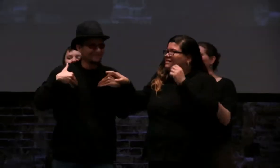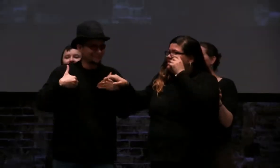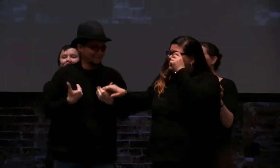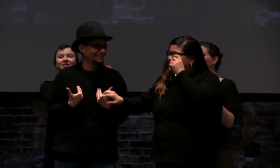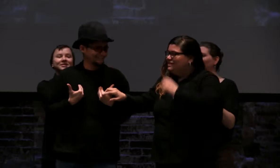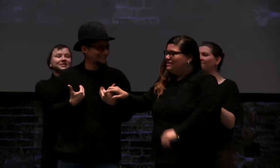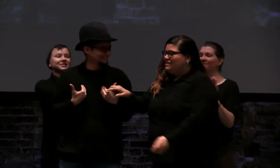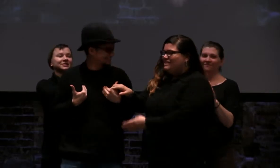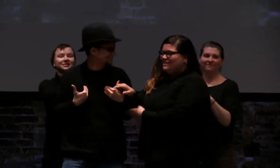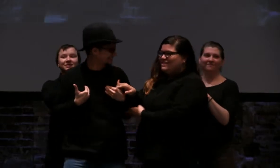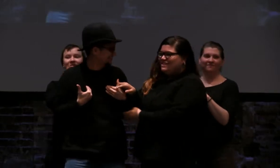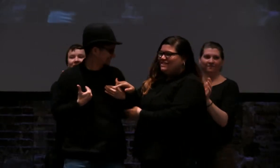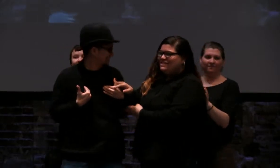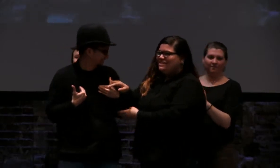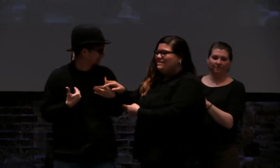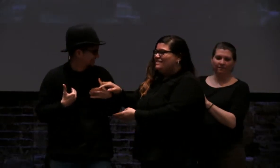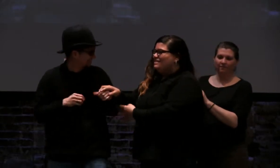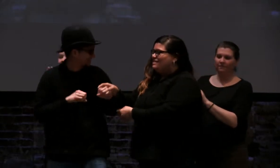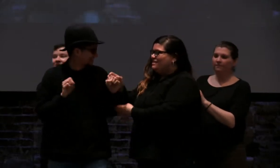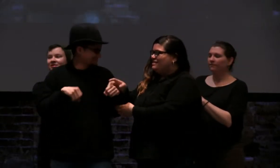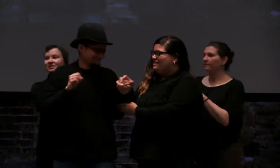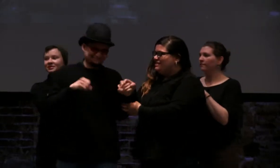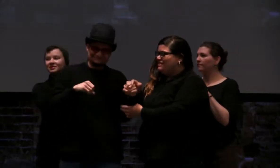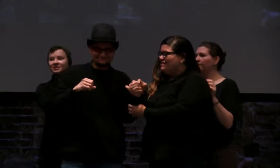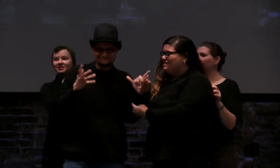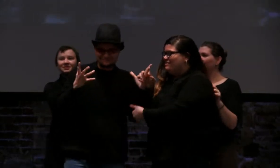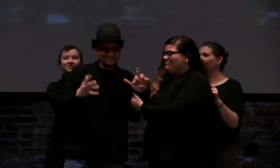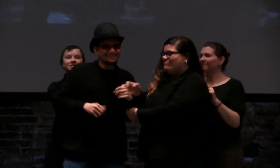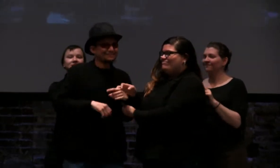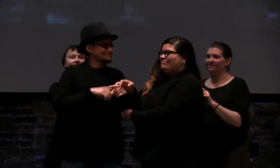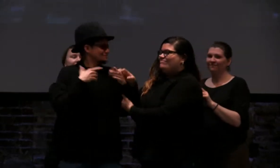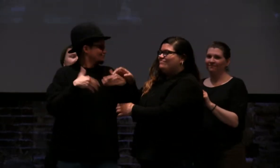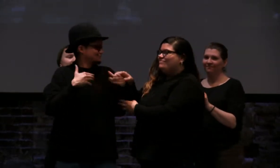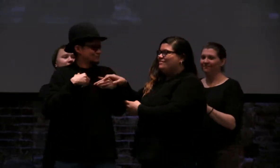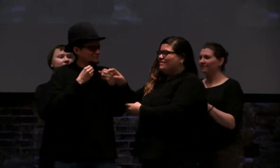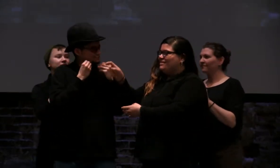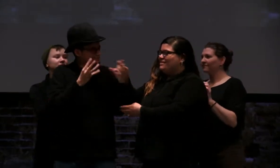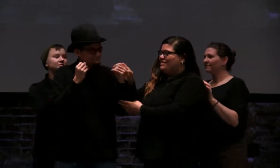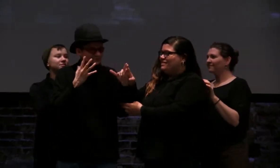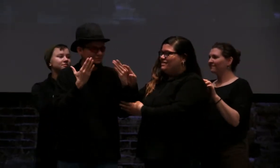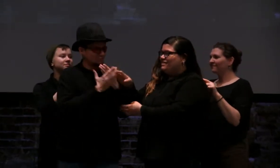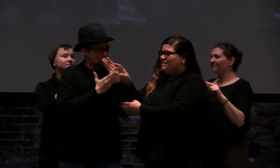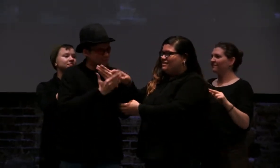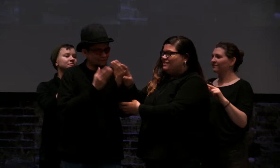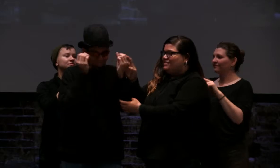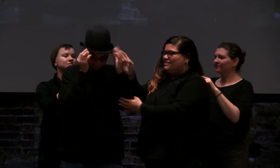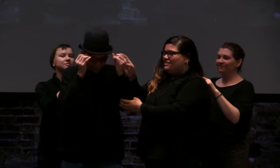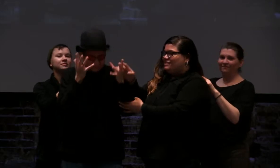Obviously we are all tired, aren't we? Yes we are. I'm exhausted.